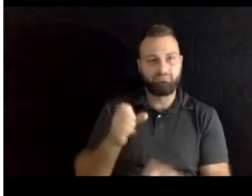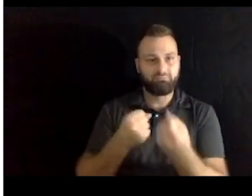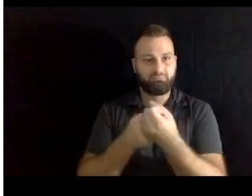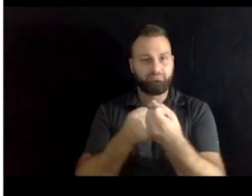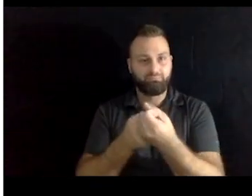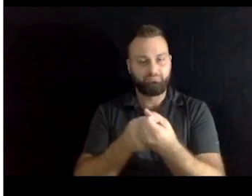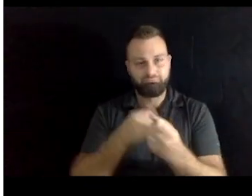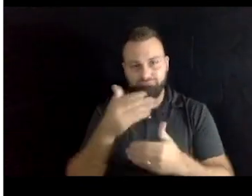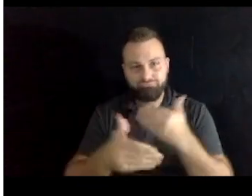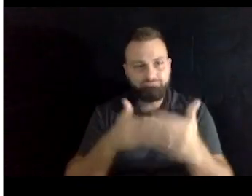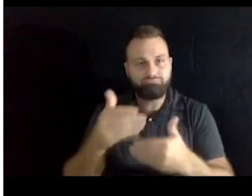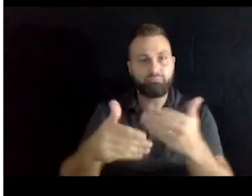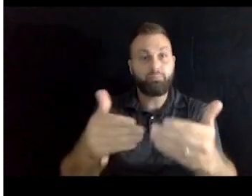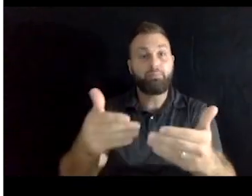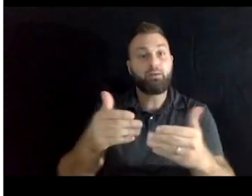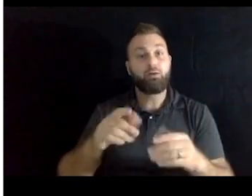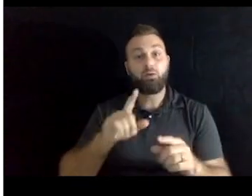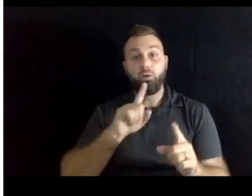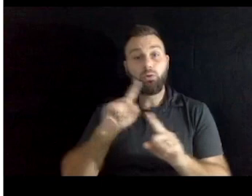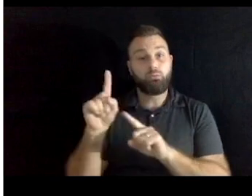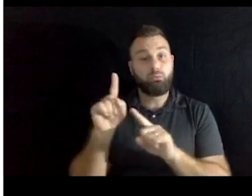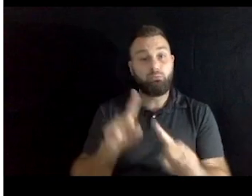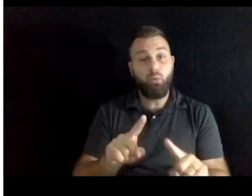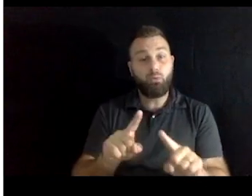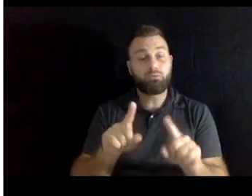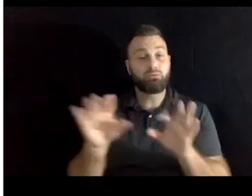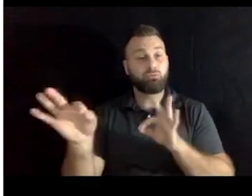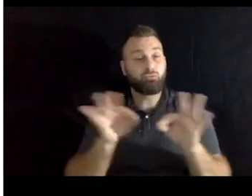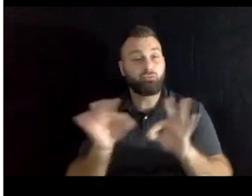these are all available on the Social Security Administration website.